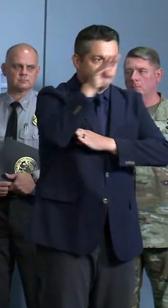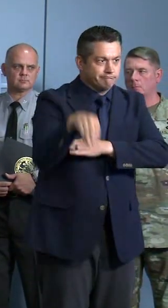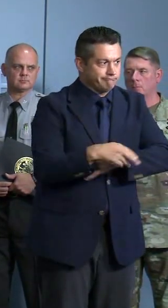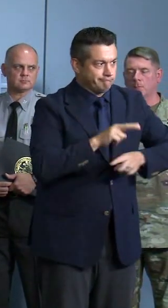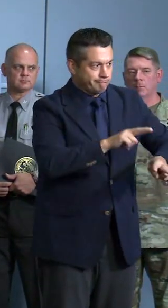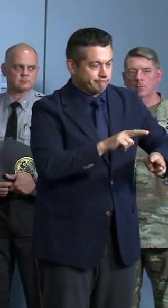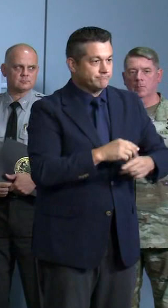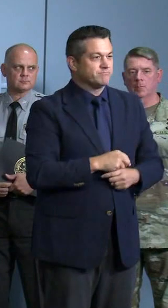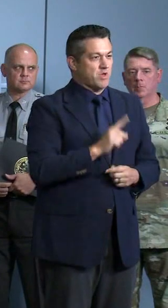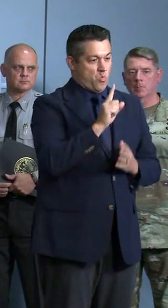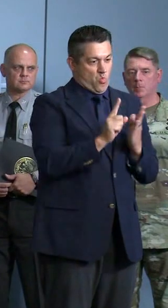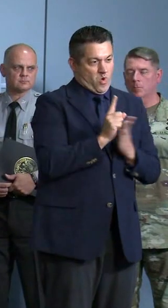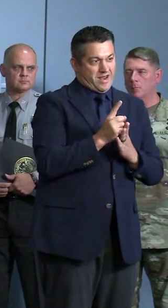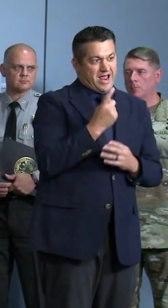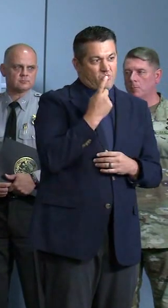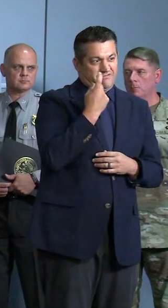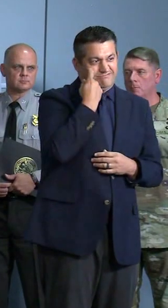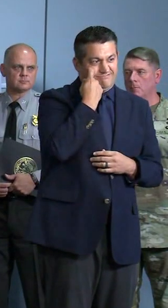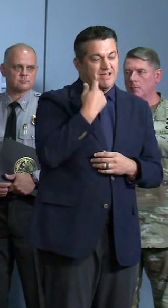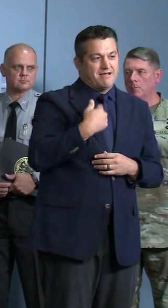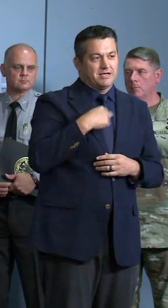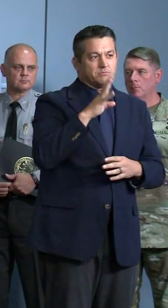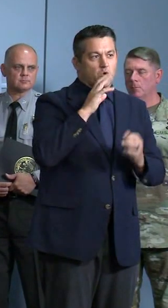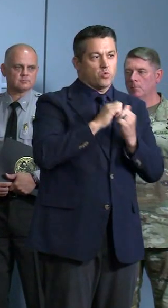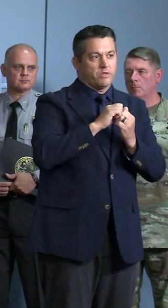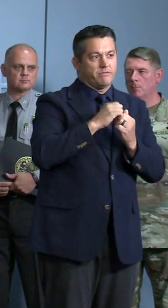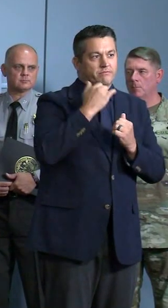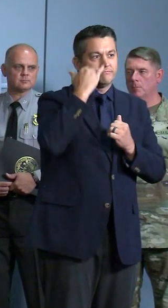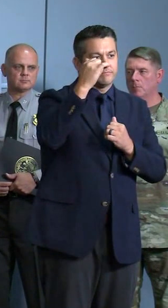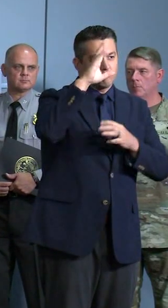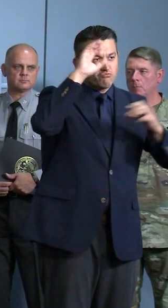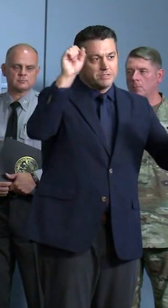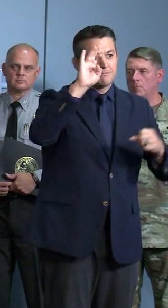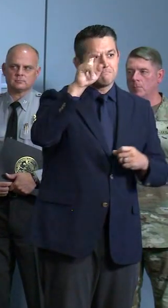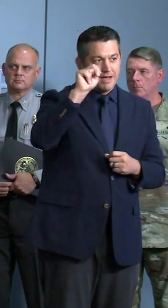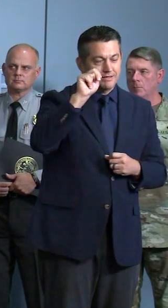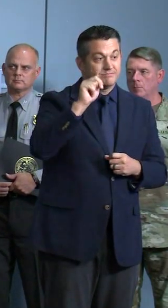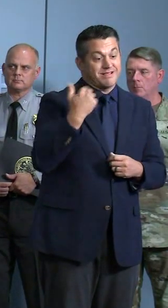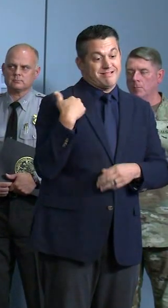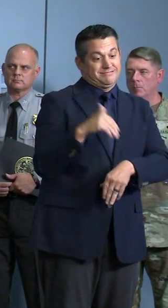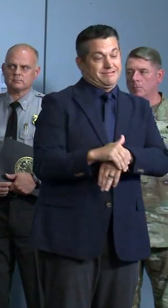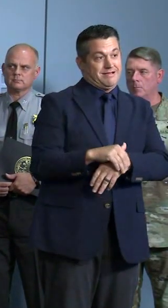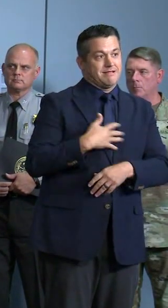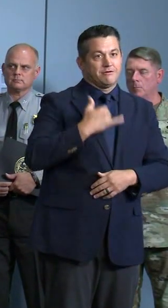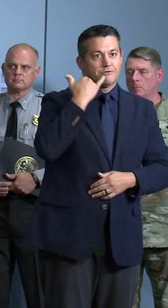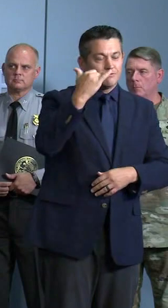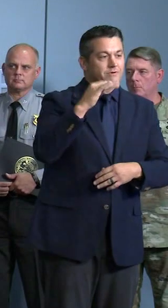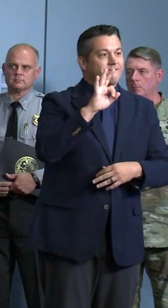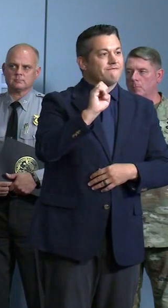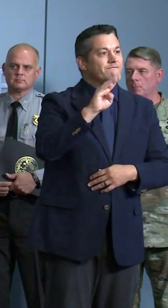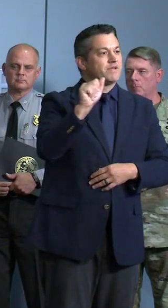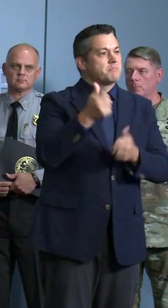President Biden. And yesterday evening, I spoke with FEMA